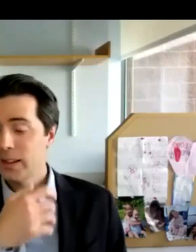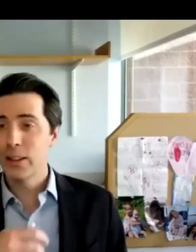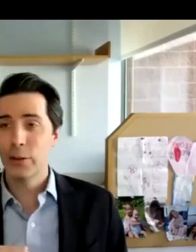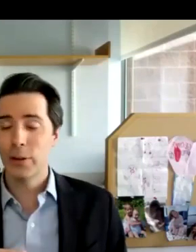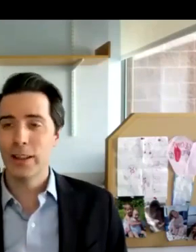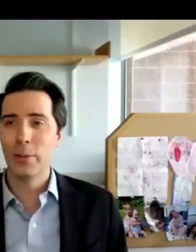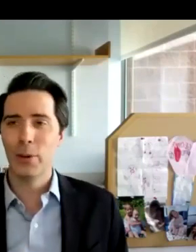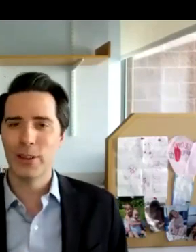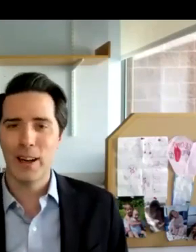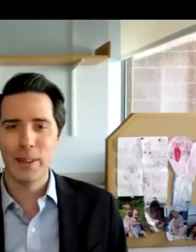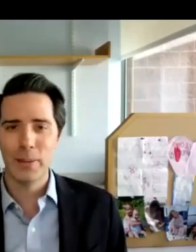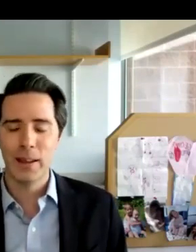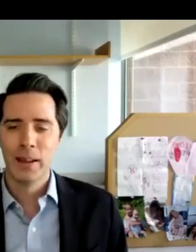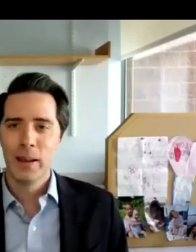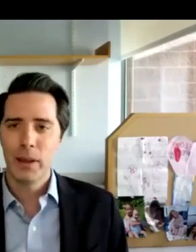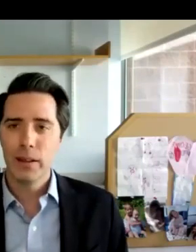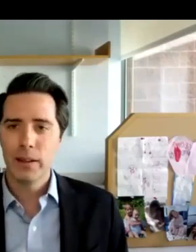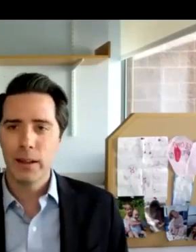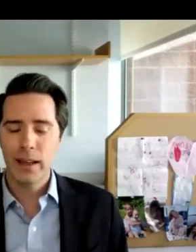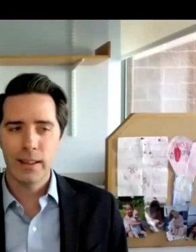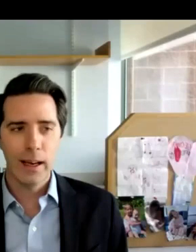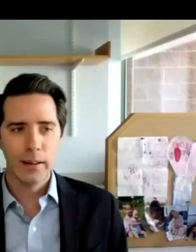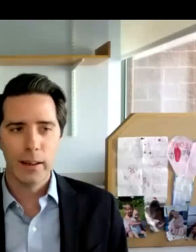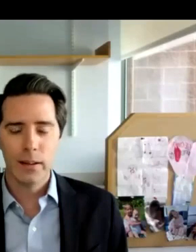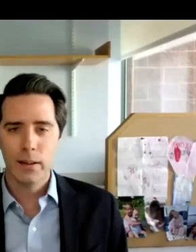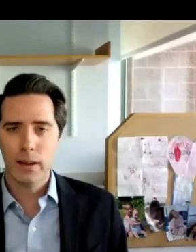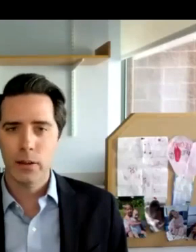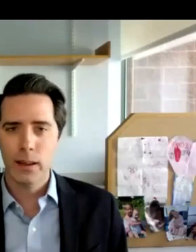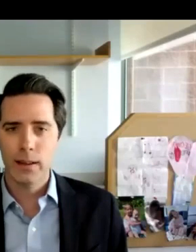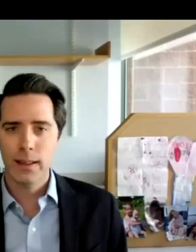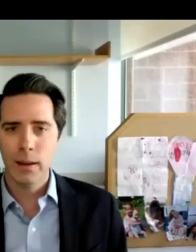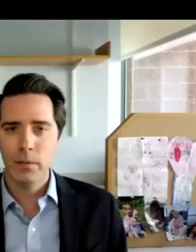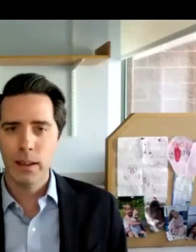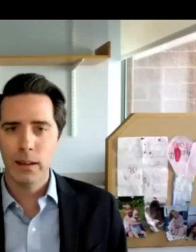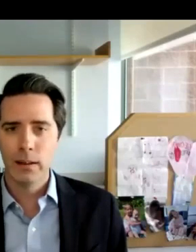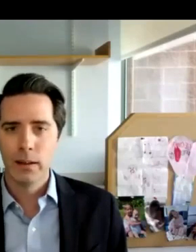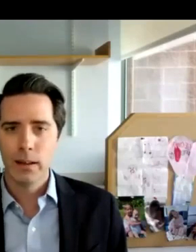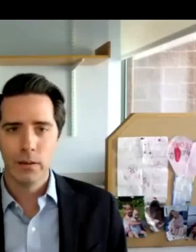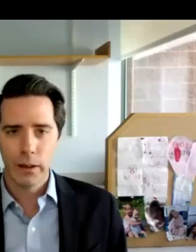this is a really important topic to me